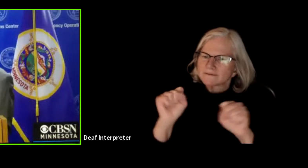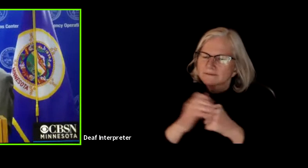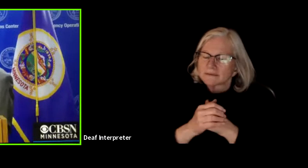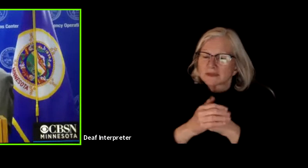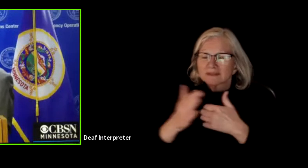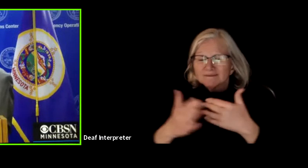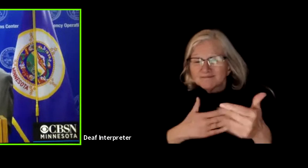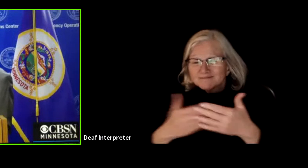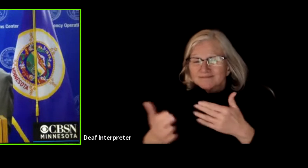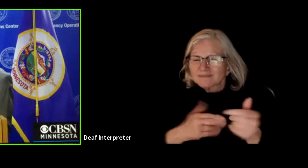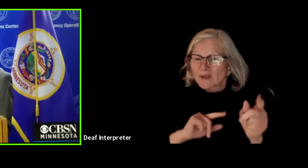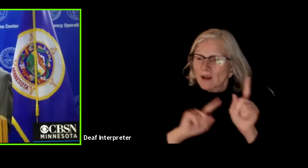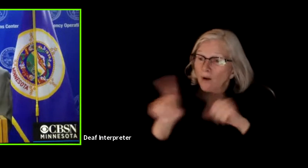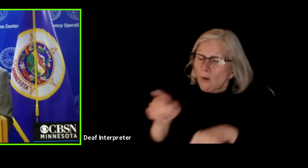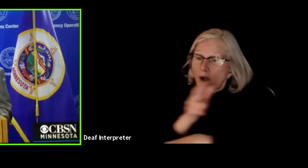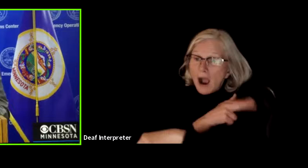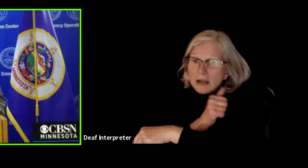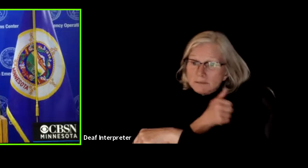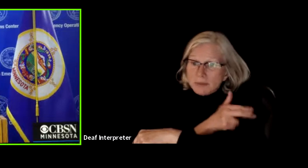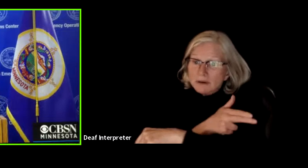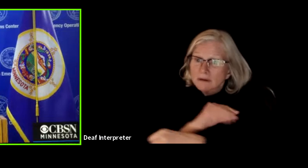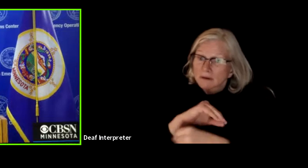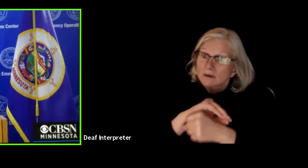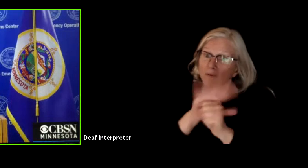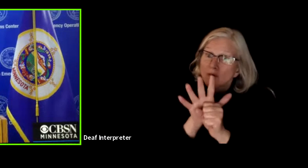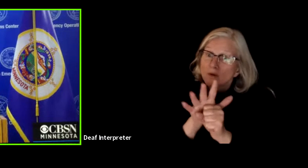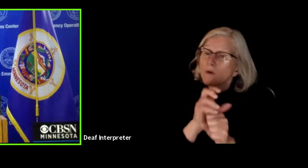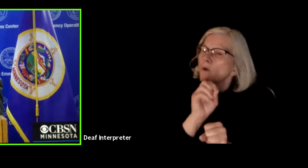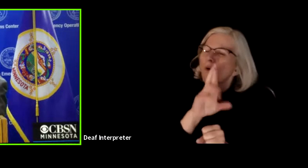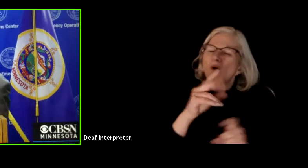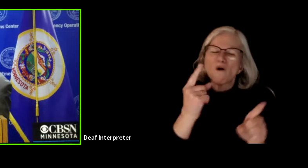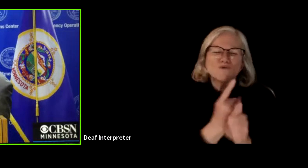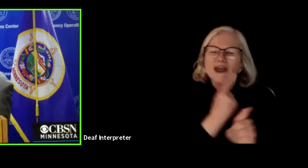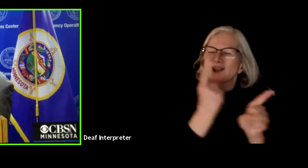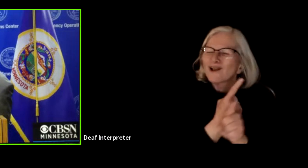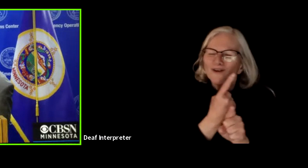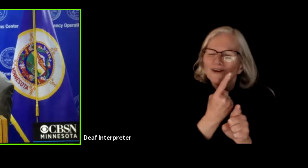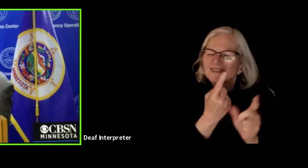NEW CASES ARE DOWN. WE'RE APPROACHING PRE-SURGE LEVELS AND AS YOU LOOK AT THIS CHART IF YOU SEE WHERE IT